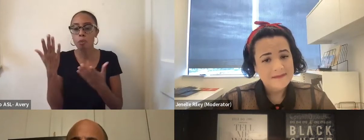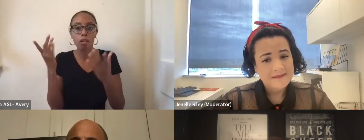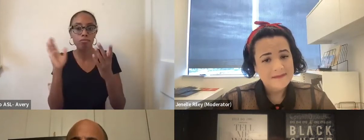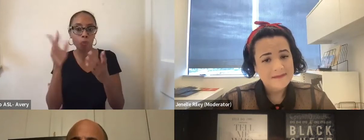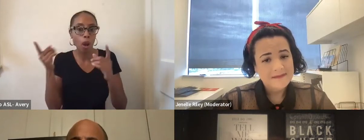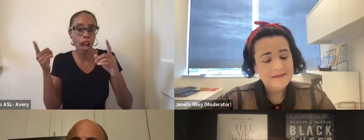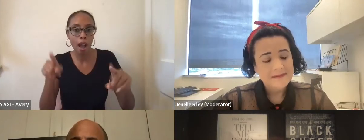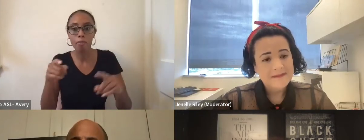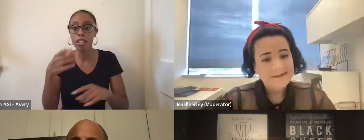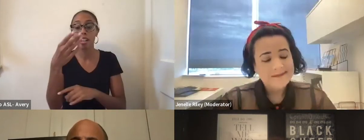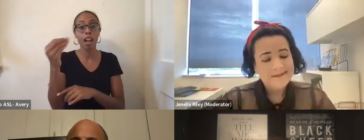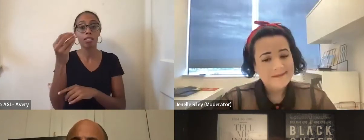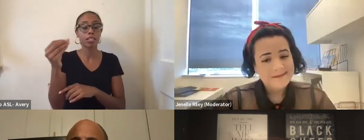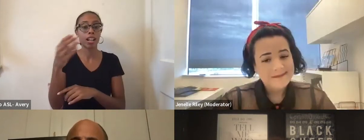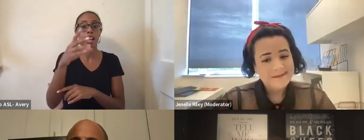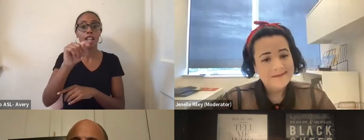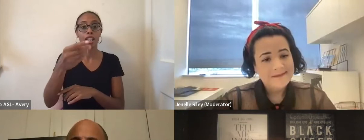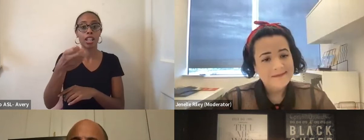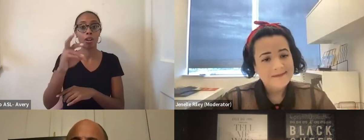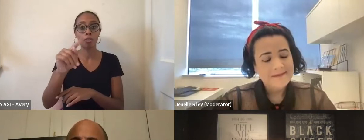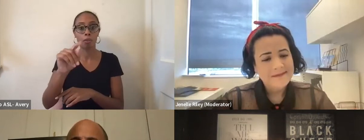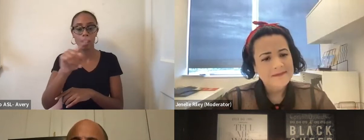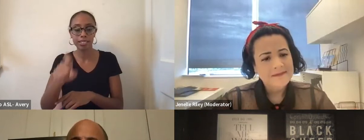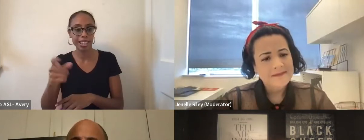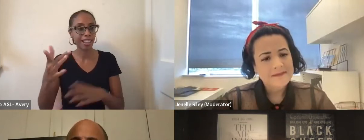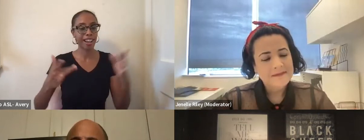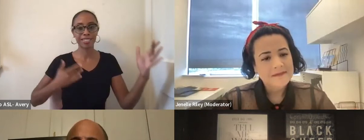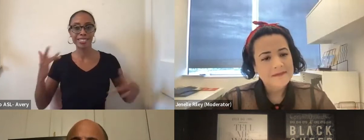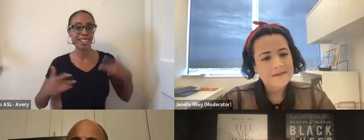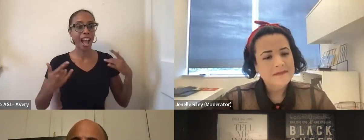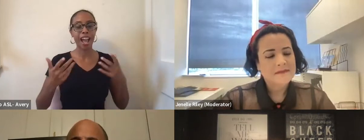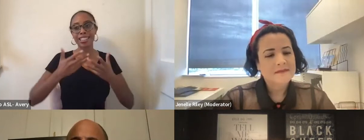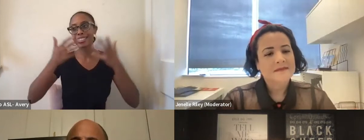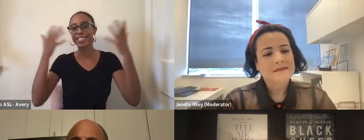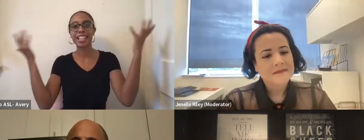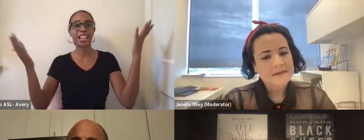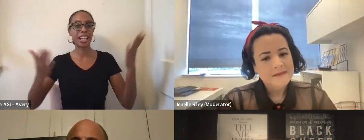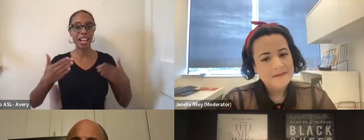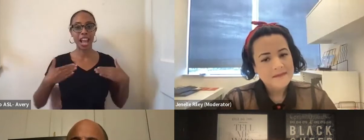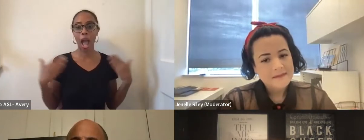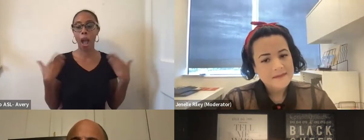excitement and anticipation. And then at the end of the sequence, you see the car and motorbike speed off into the night.